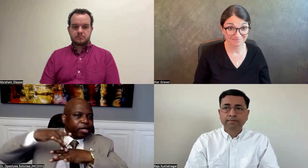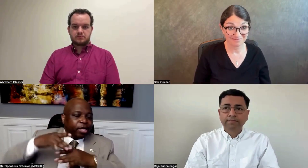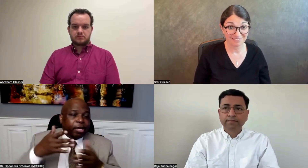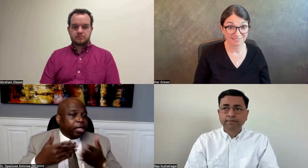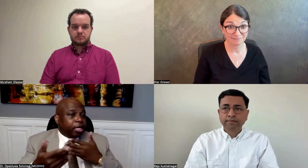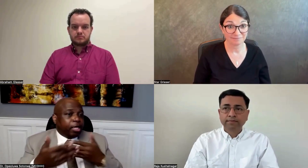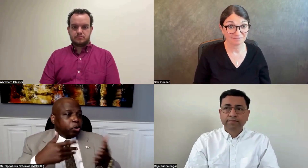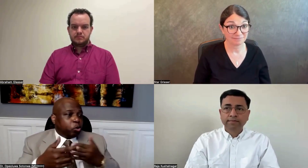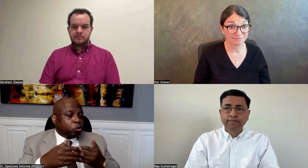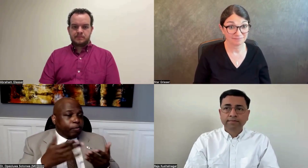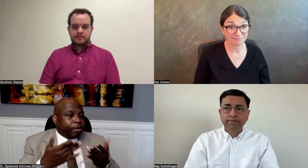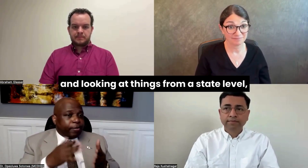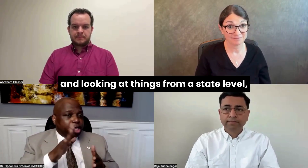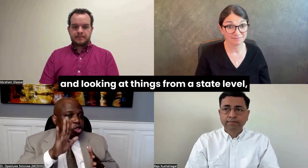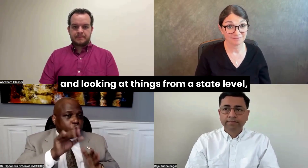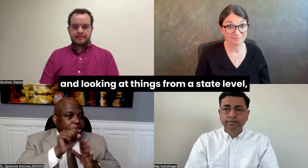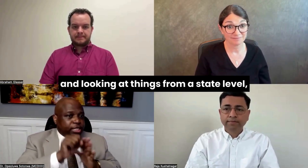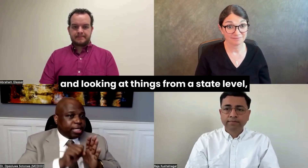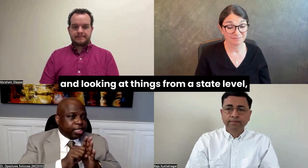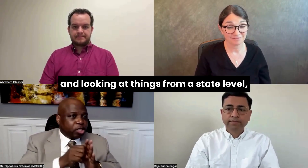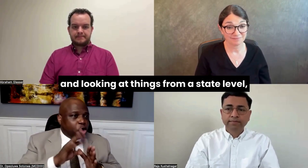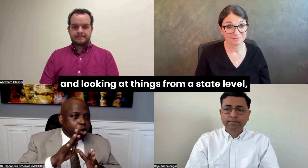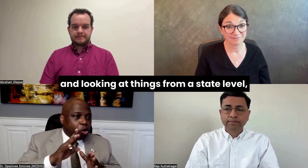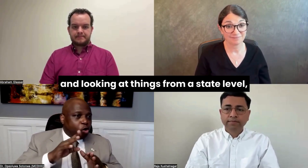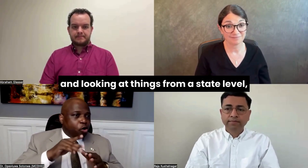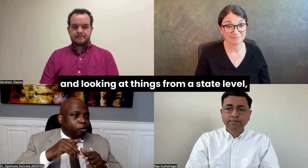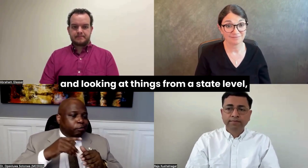and looking at things from a state level,